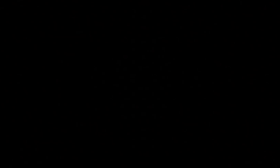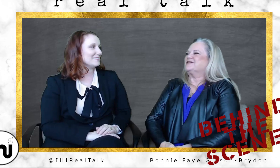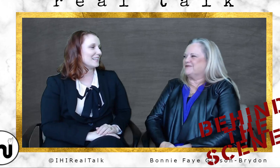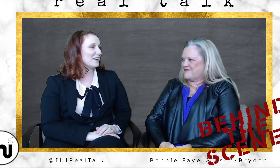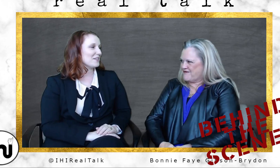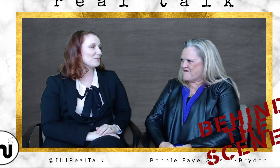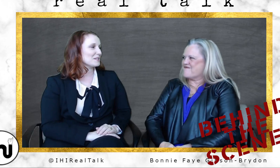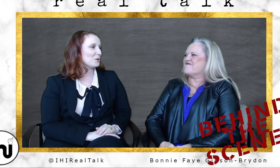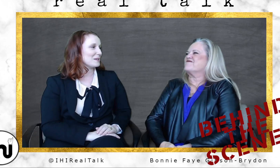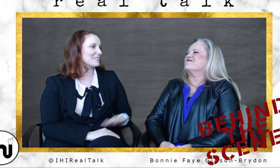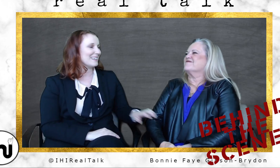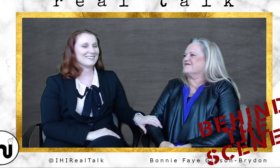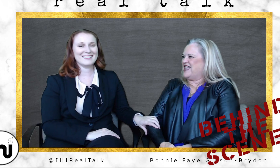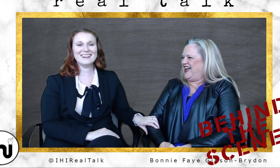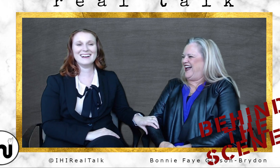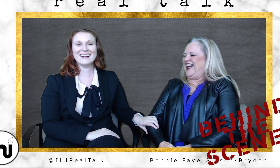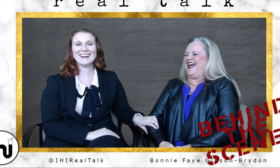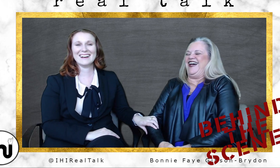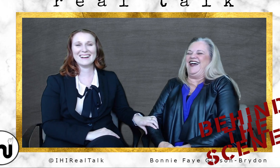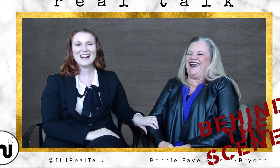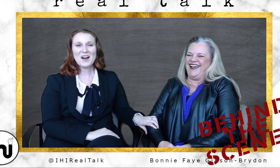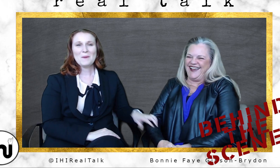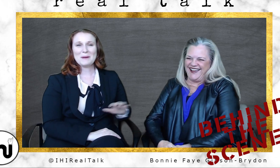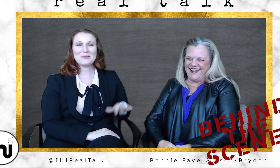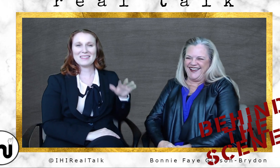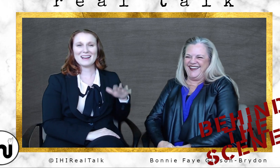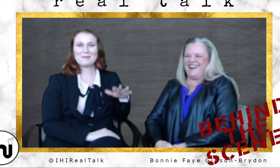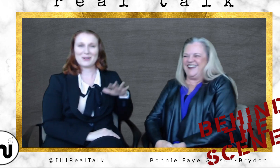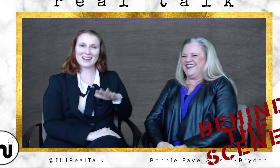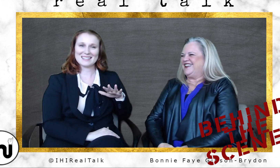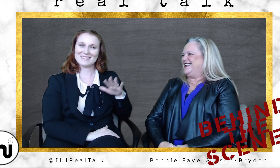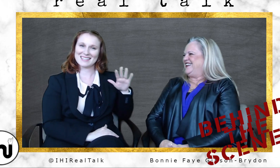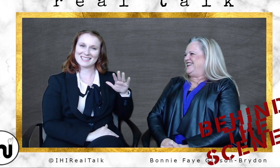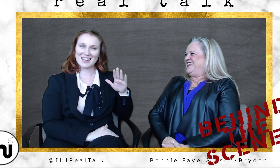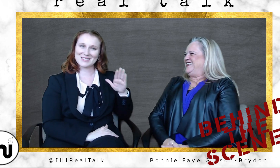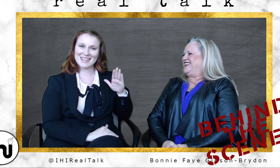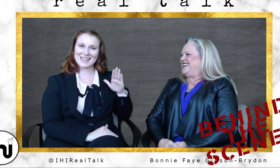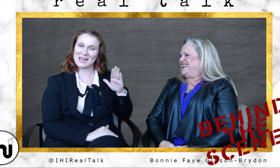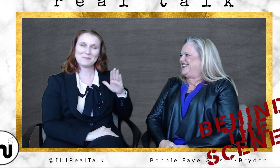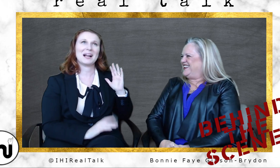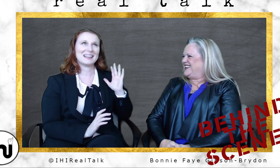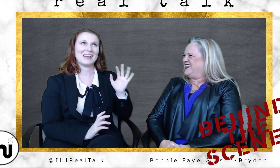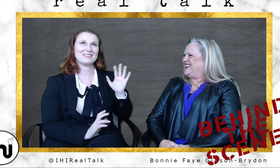Desirée: I love that we're so busy. People think I'm crazy with the schedule I keep, but I love my